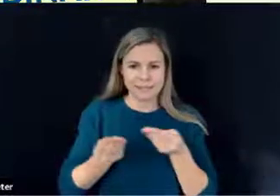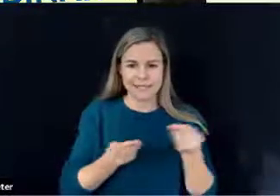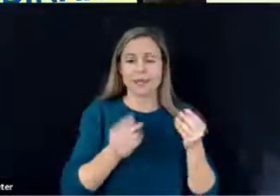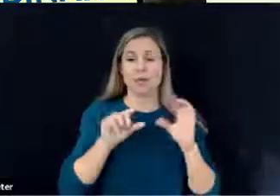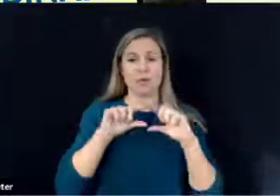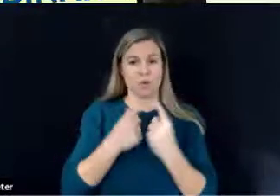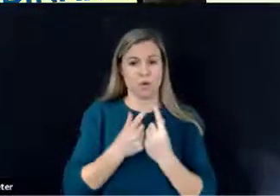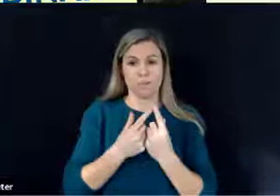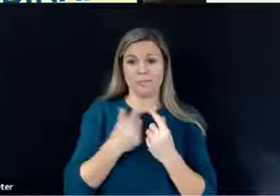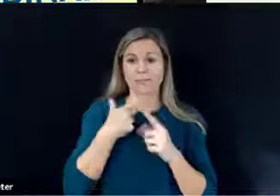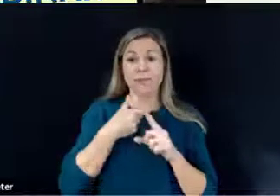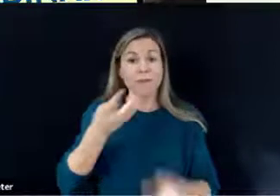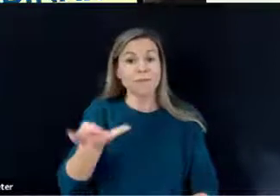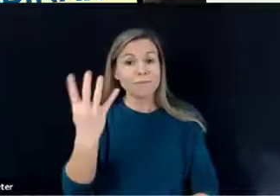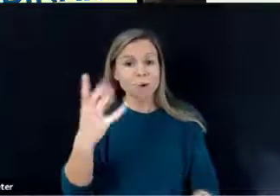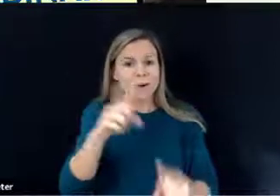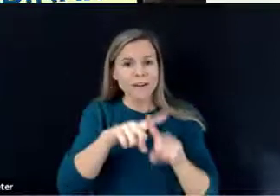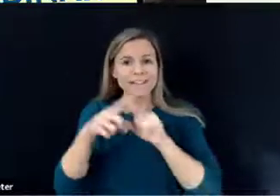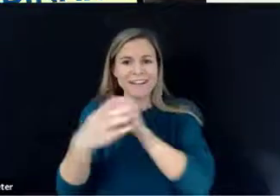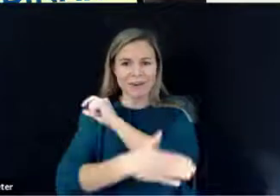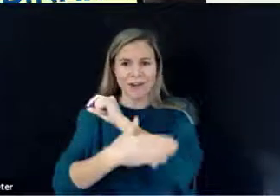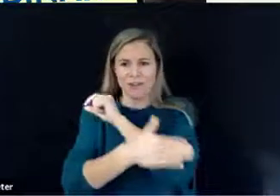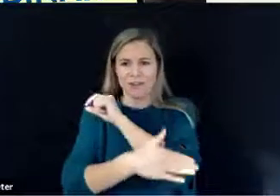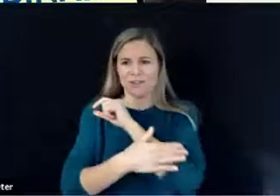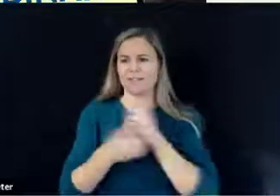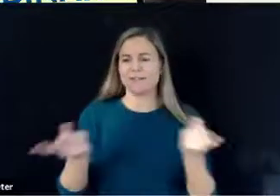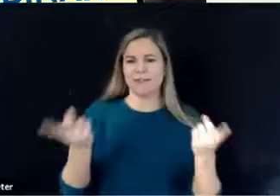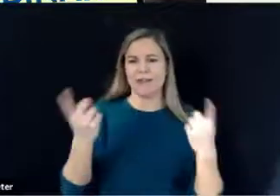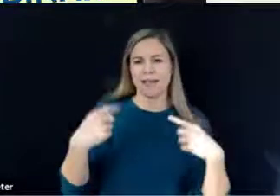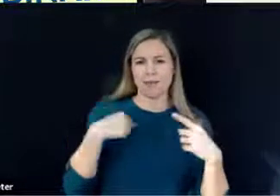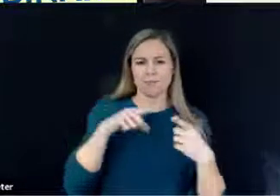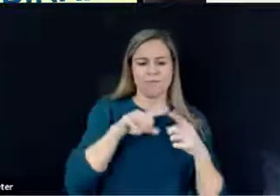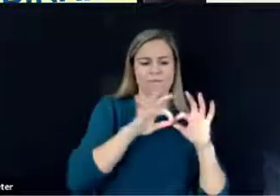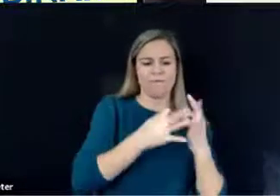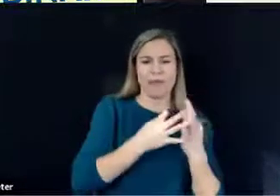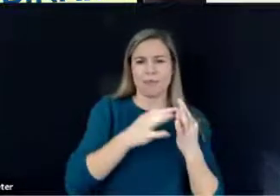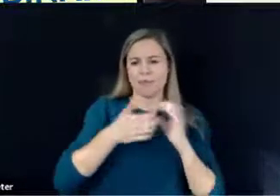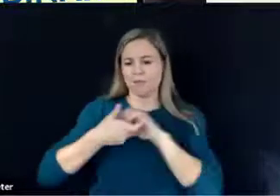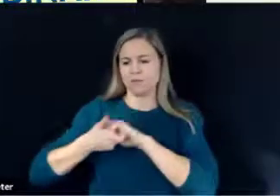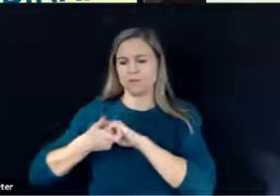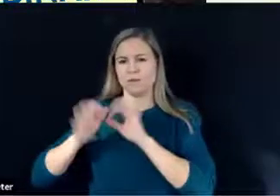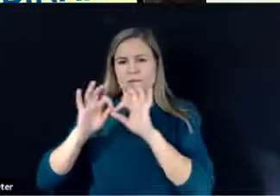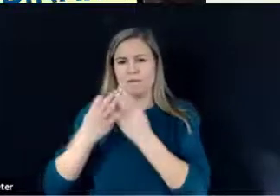in the family-to-family community support group. We also have the equipment exchange.